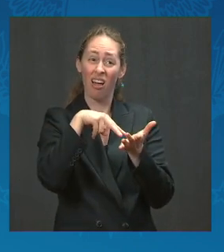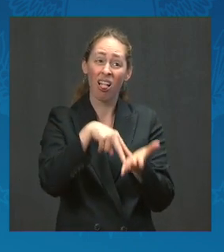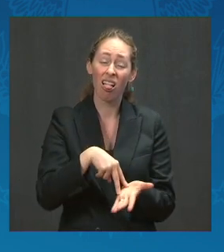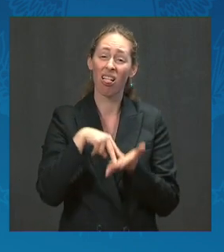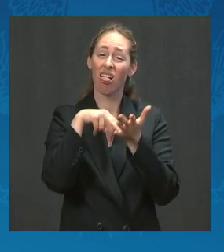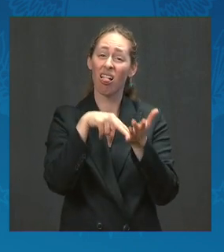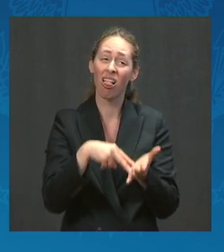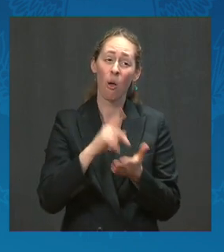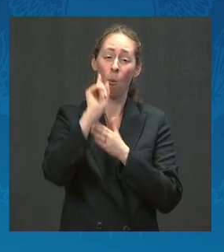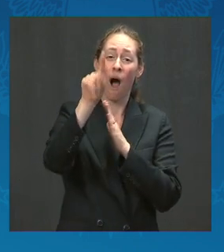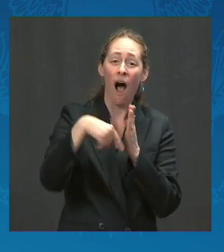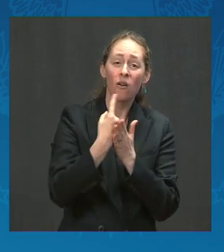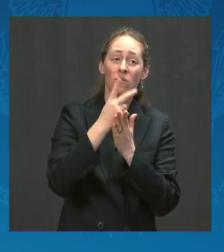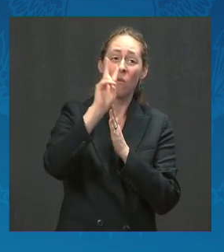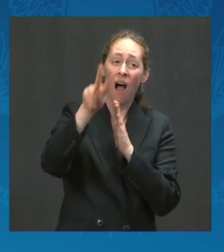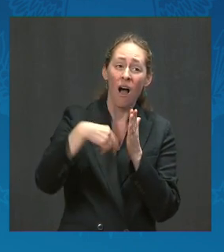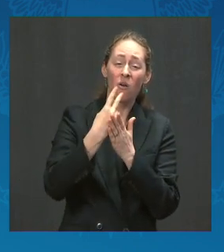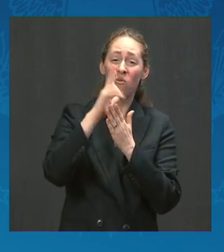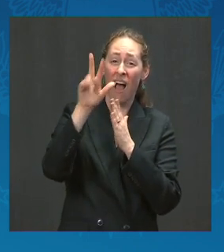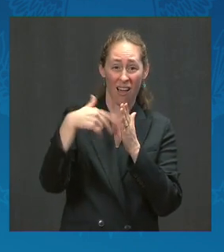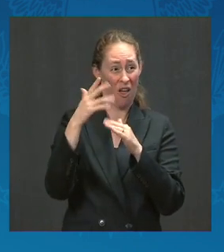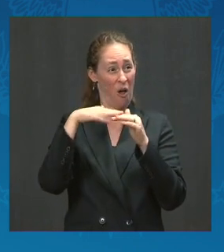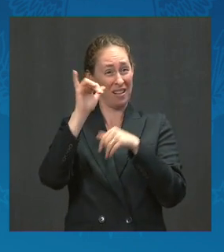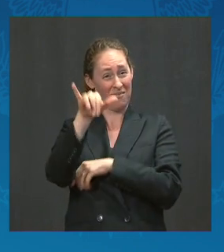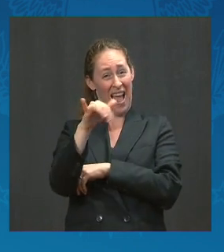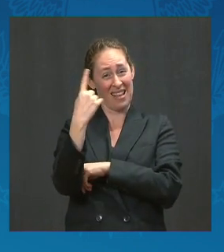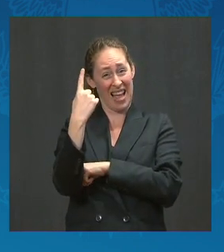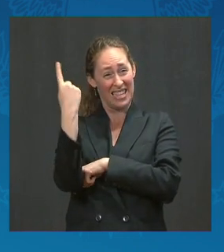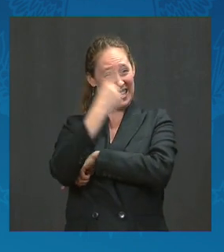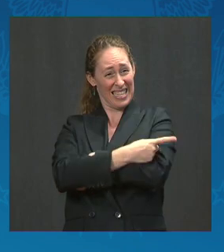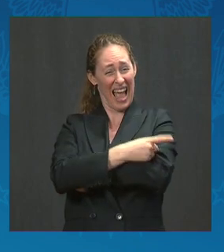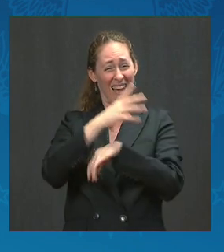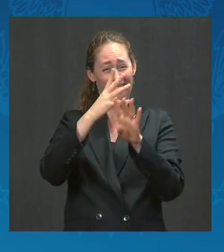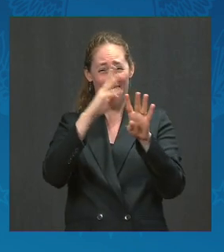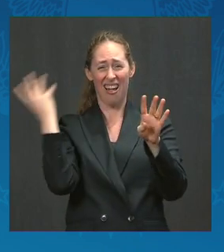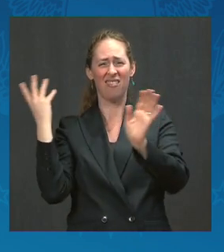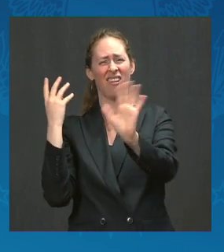We all know that. Nor should they have to.